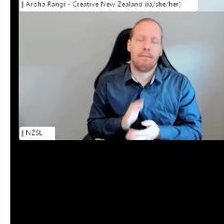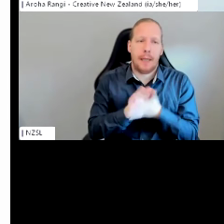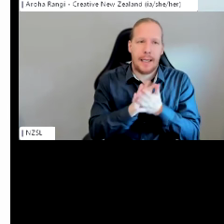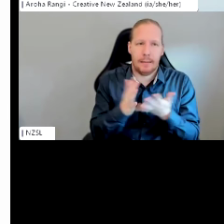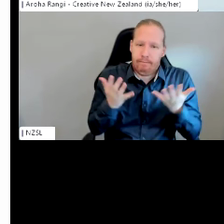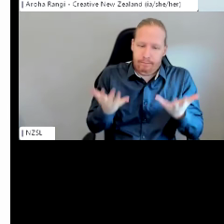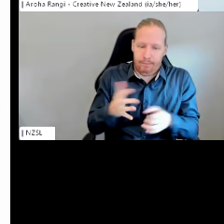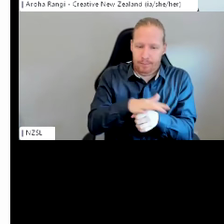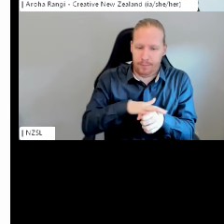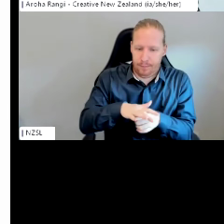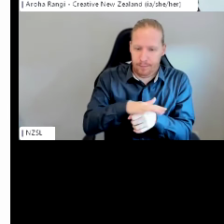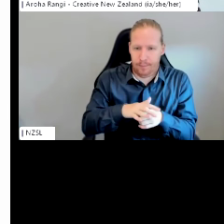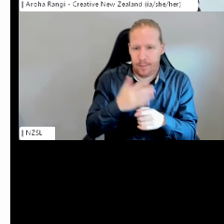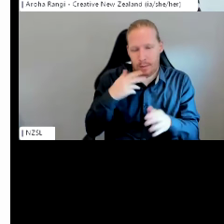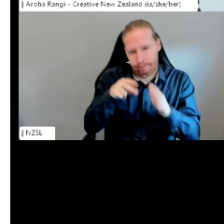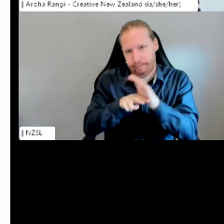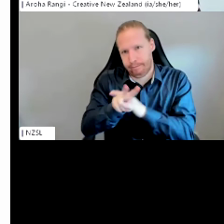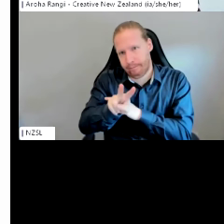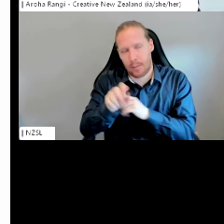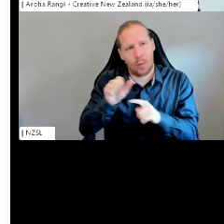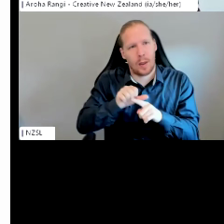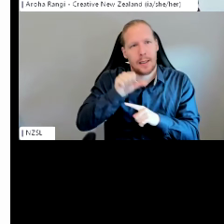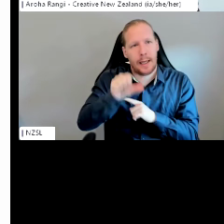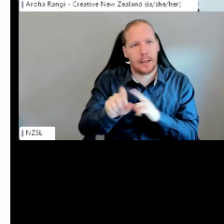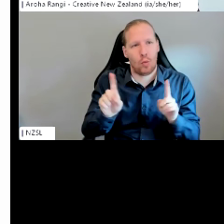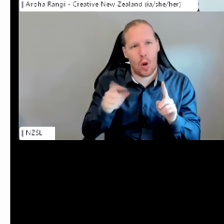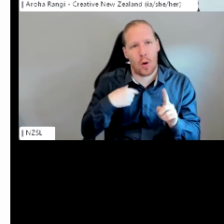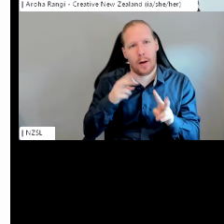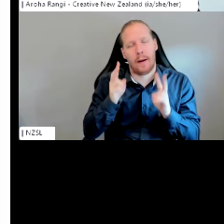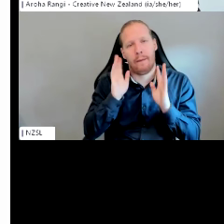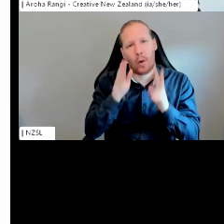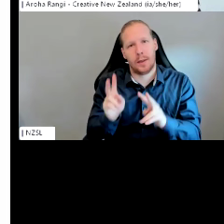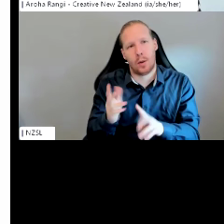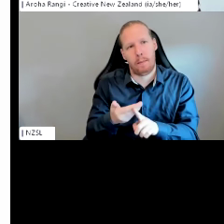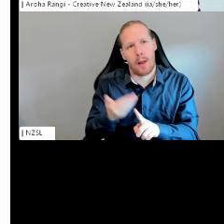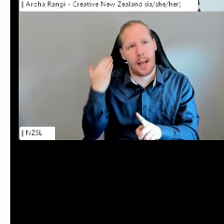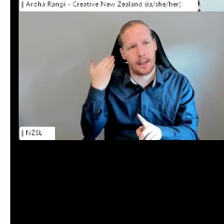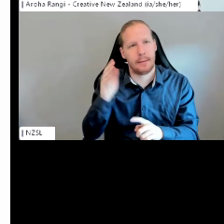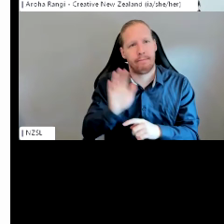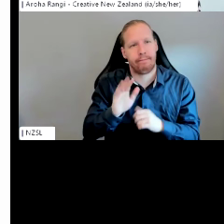next. It's not the rearview mirror. So it's very much trying to equip you with the insights that